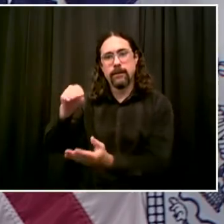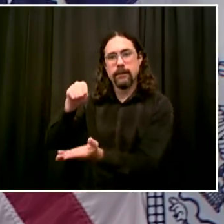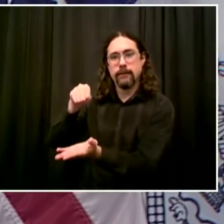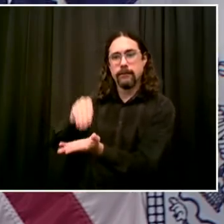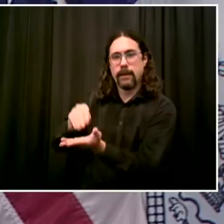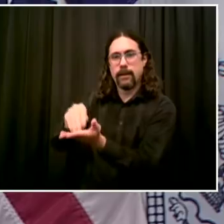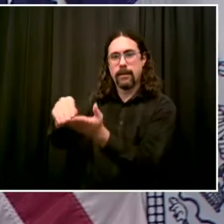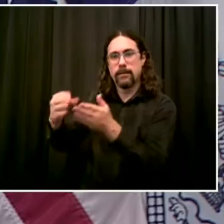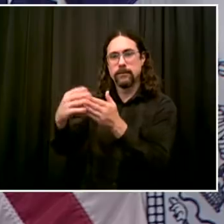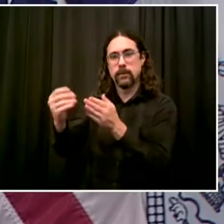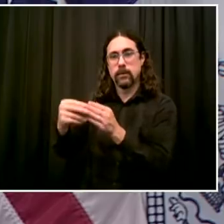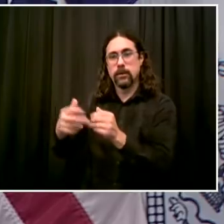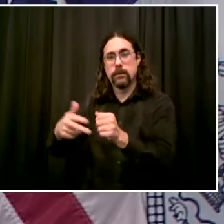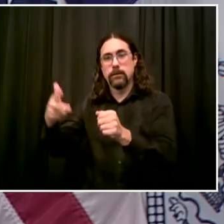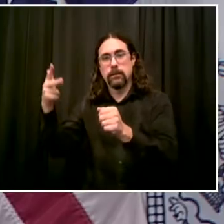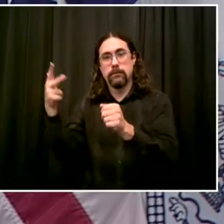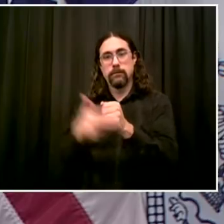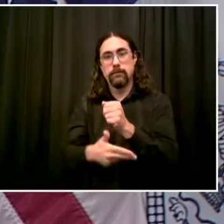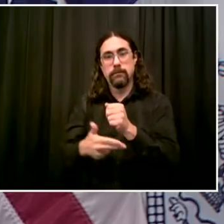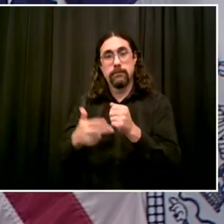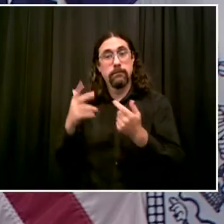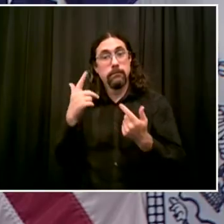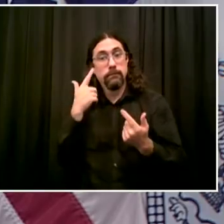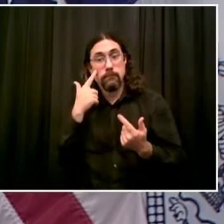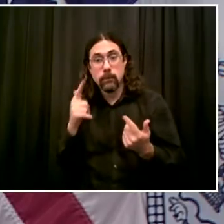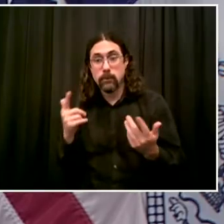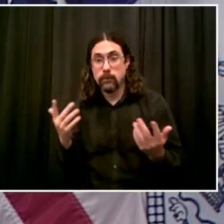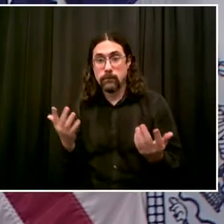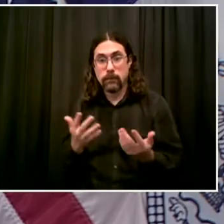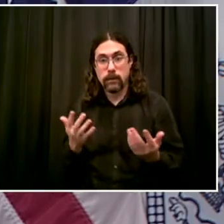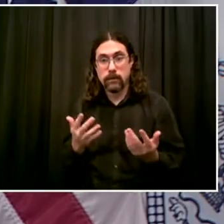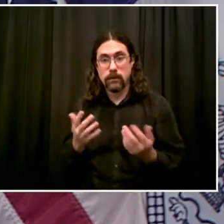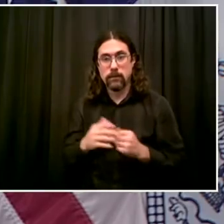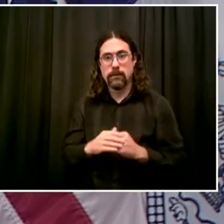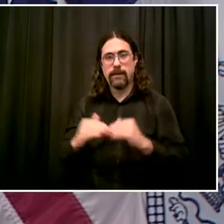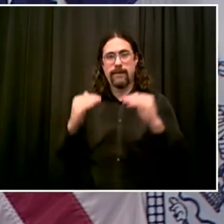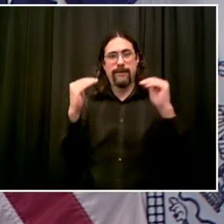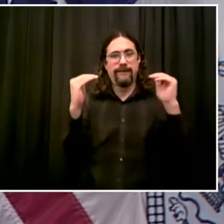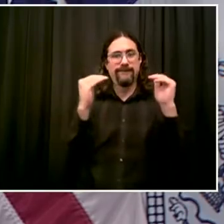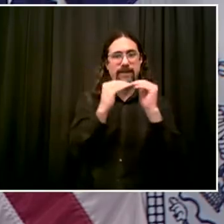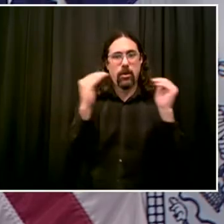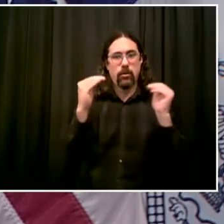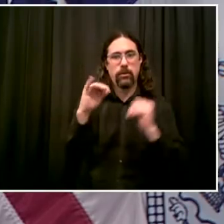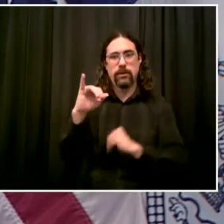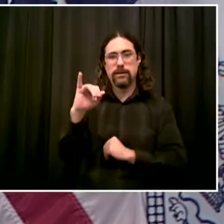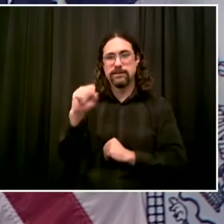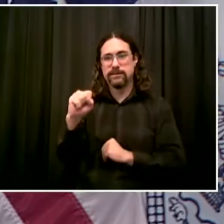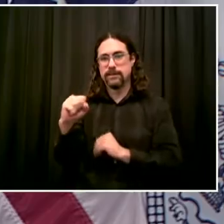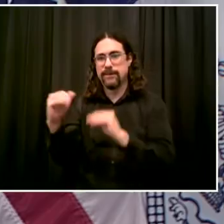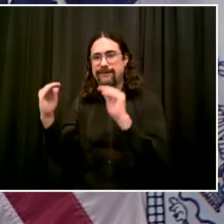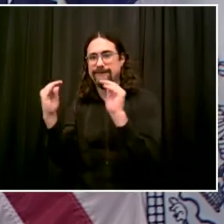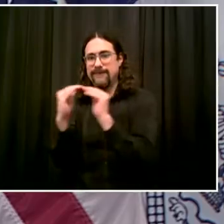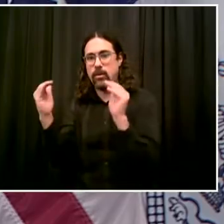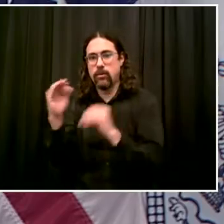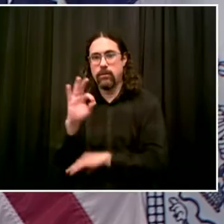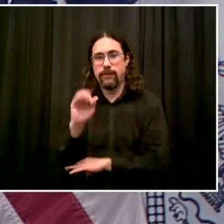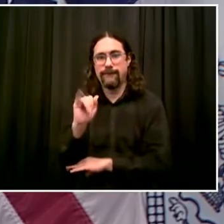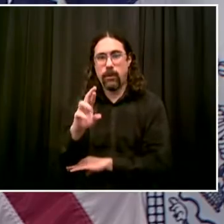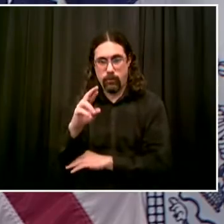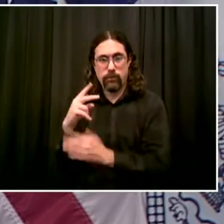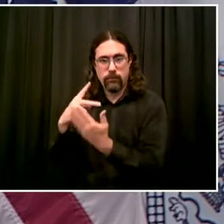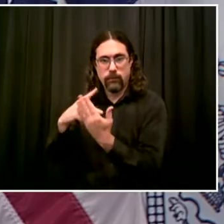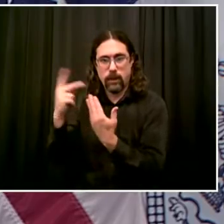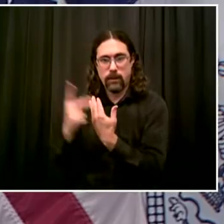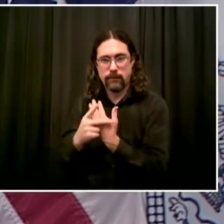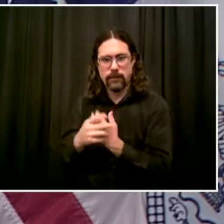O TC UT$65